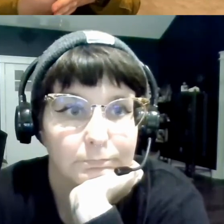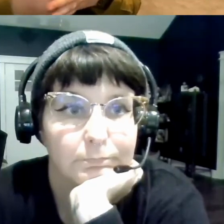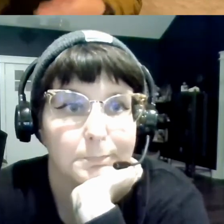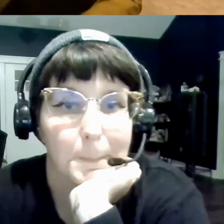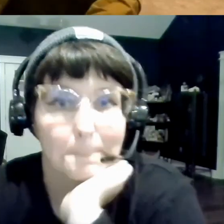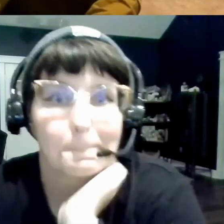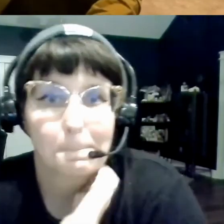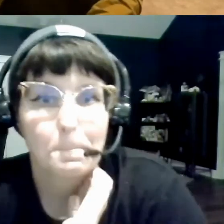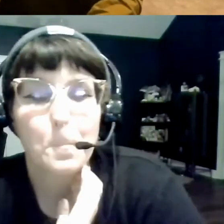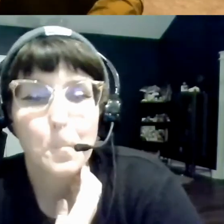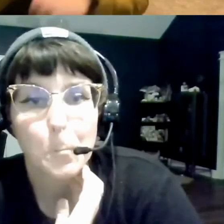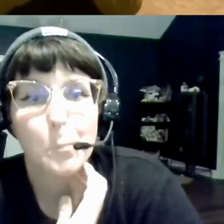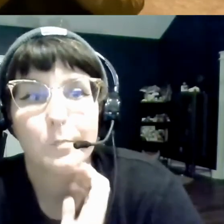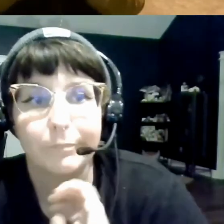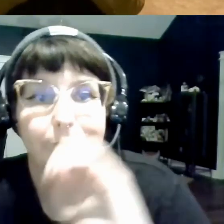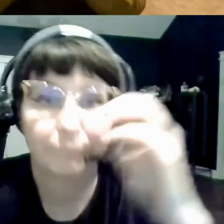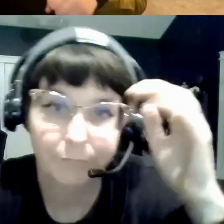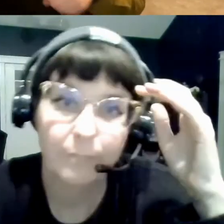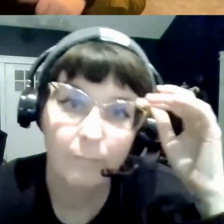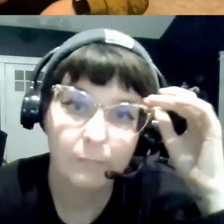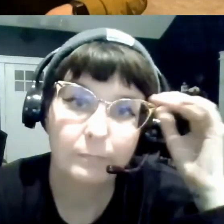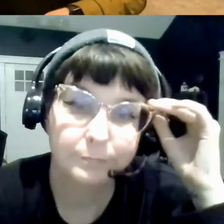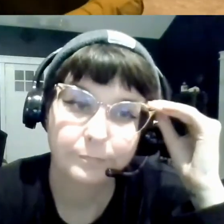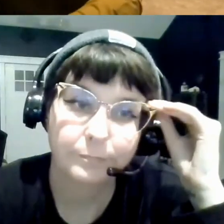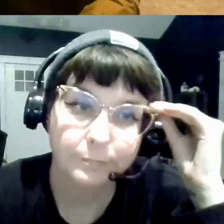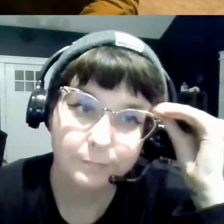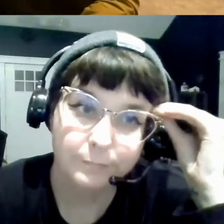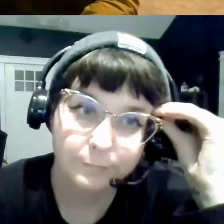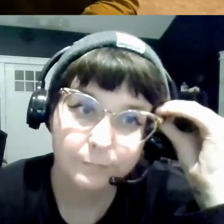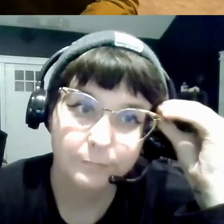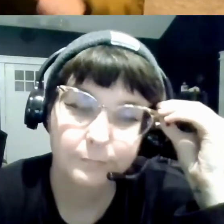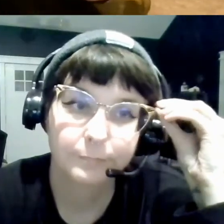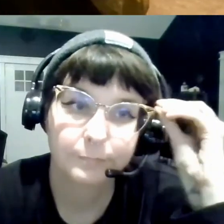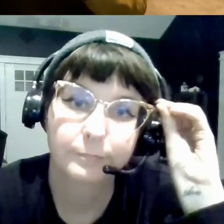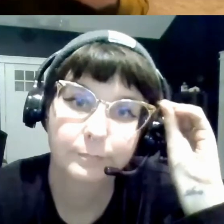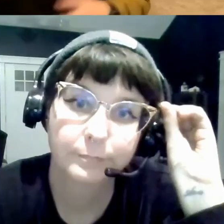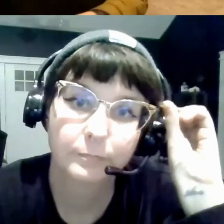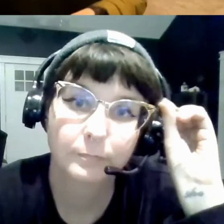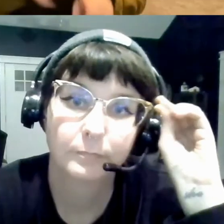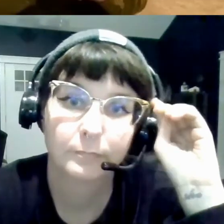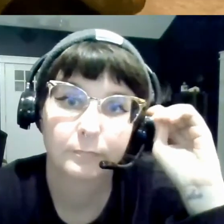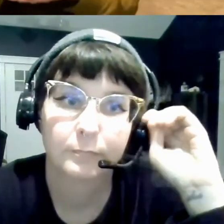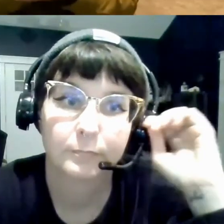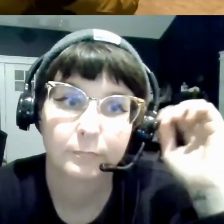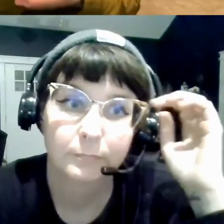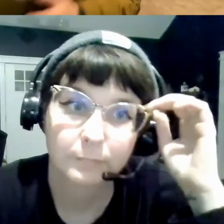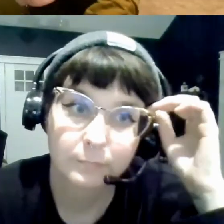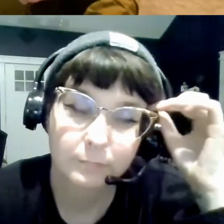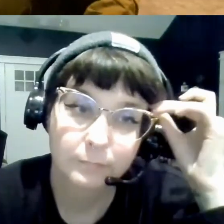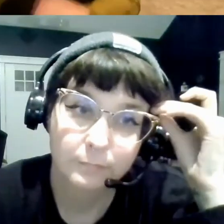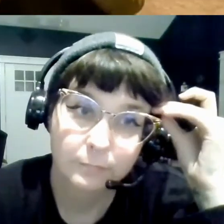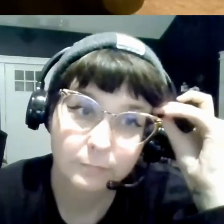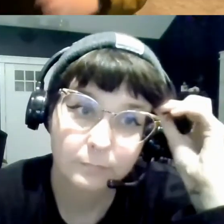that have worked in other rural spaces. That's also helpful. There's a lot of good data that just was presented